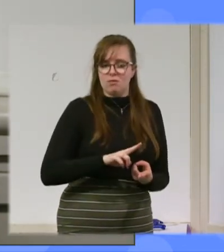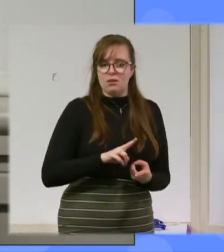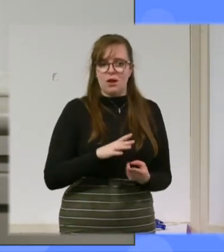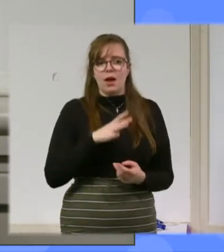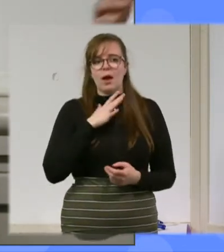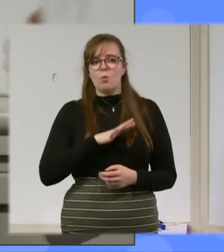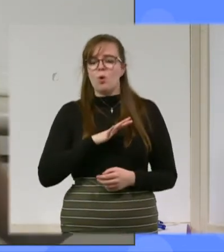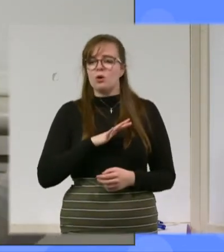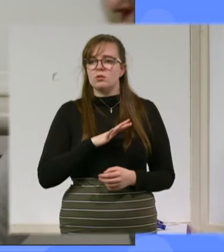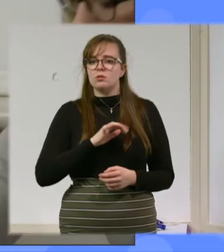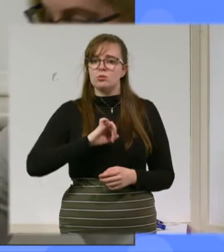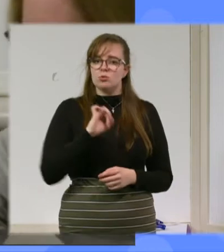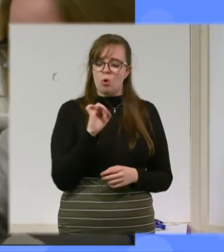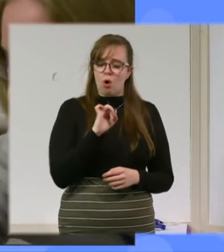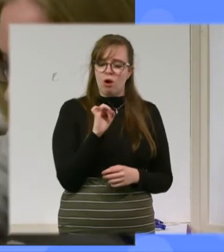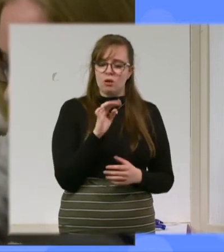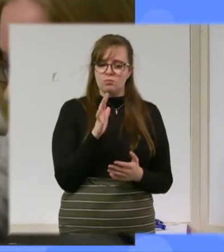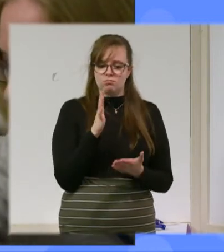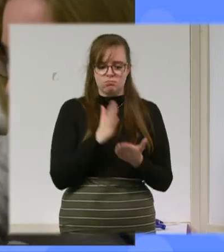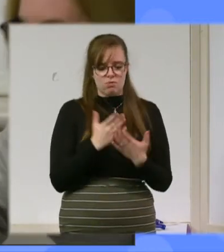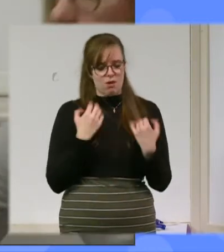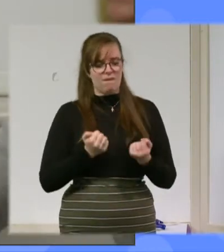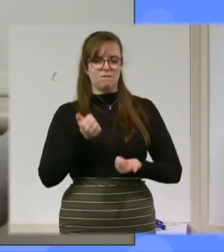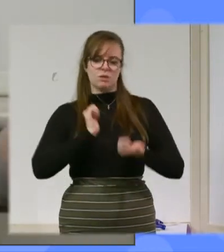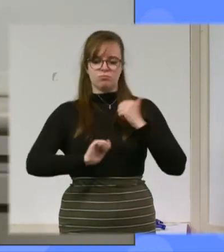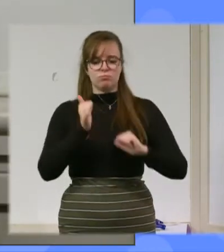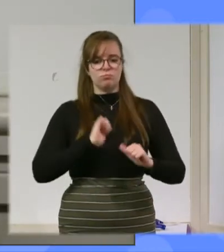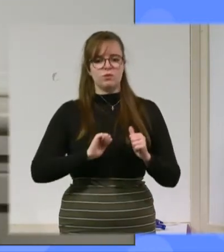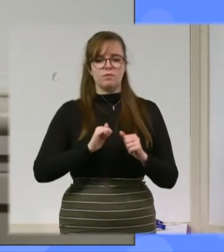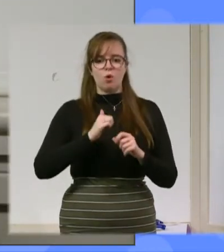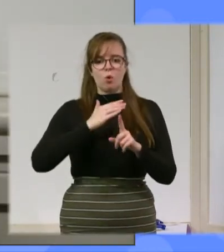see a Scotland where there is dignity for people in older age dignity for